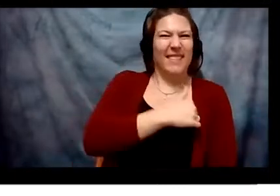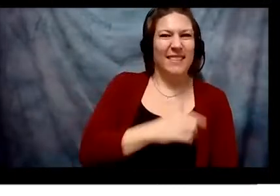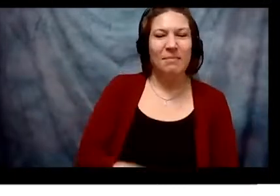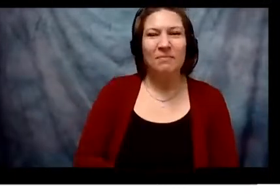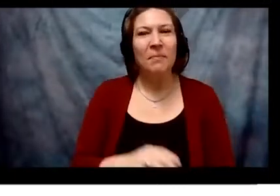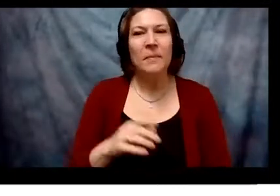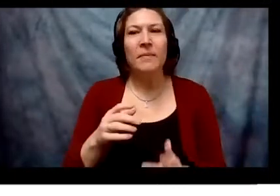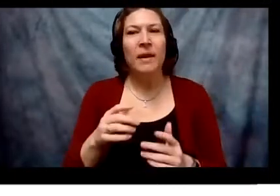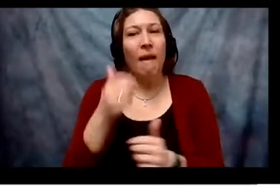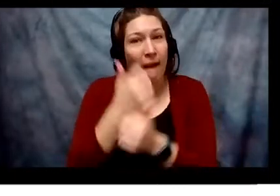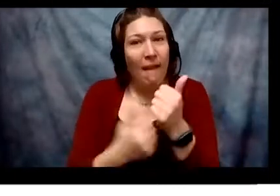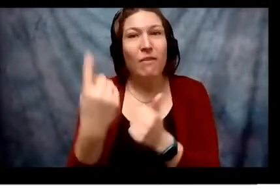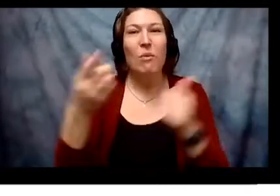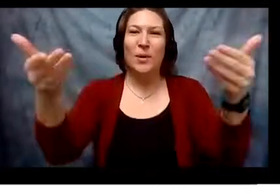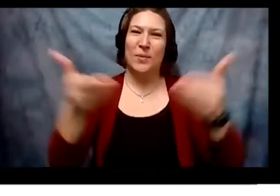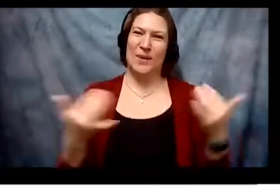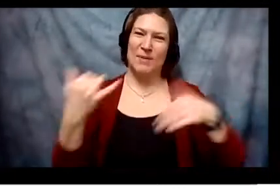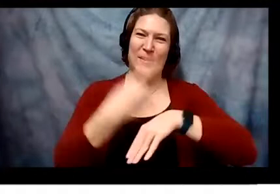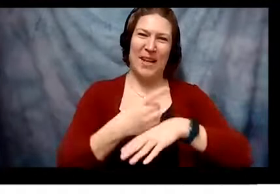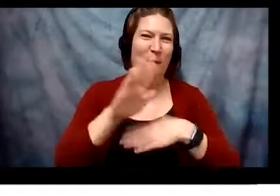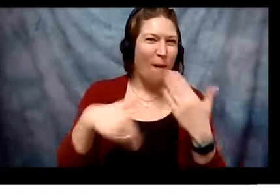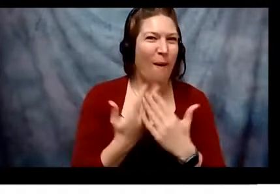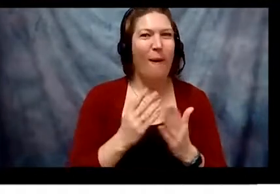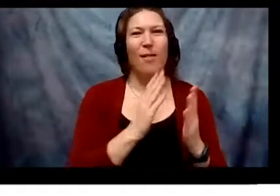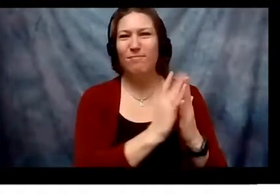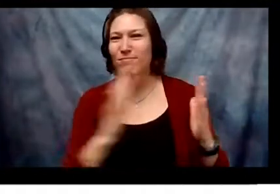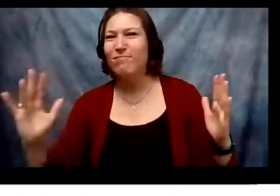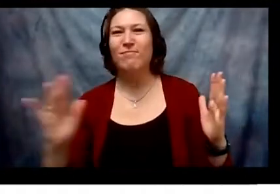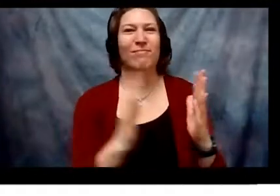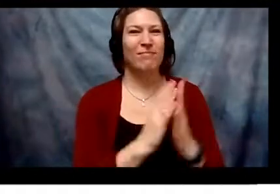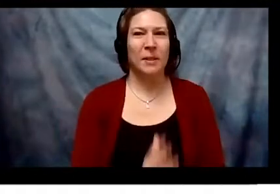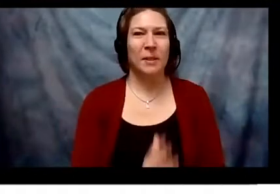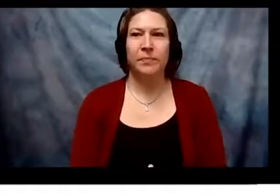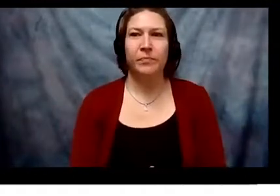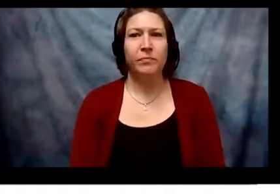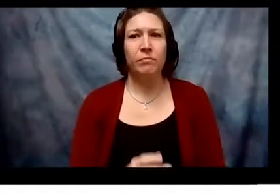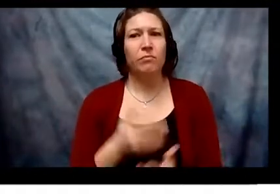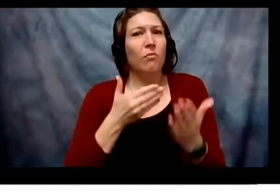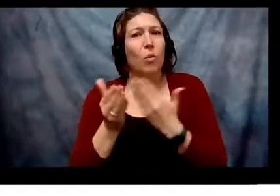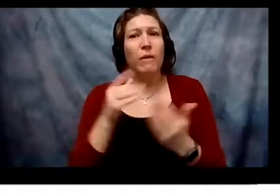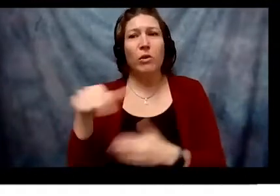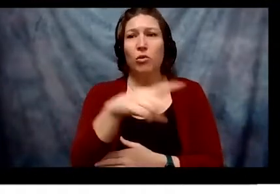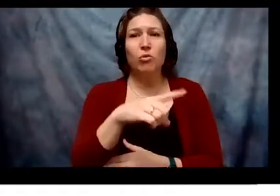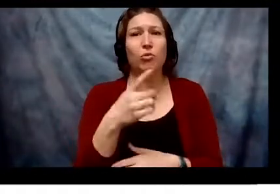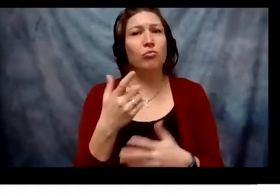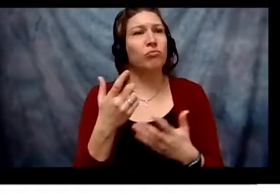is welcome today. Wherever you are on your learning journey, we hope you both